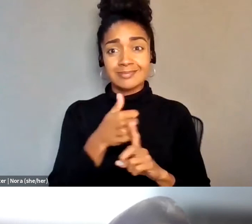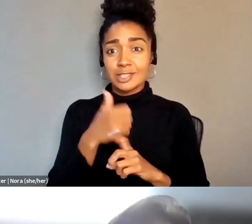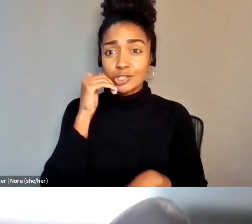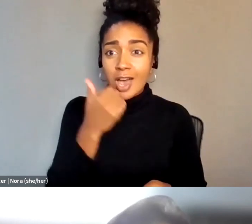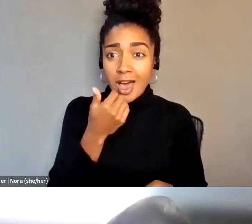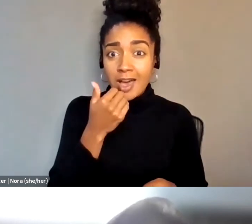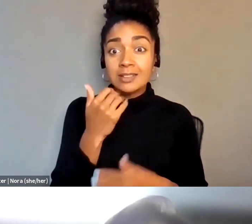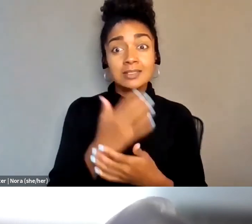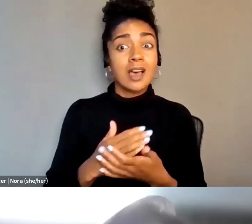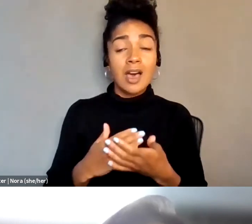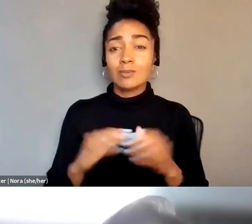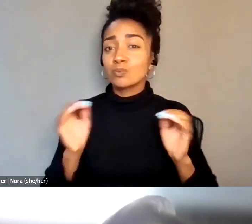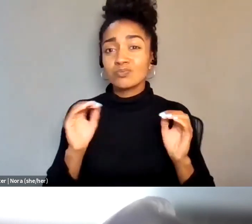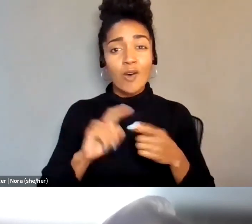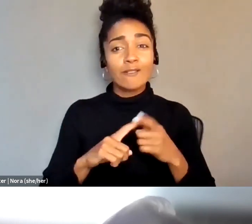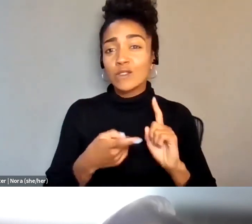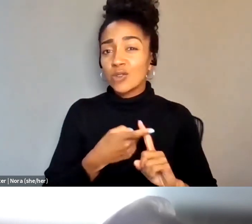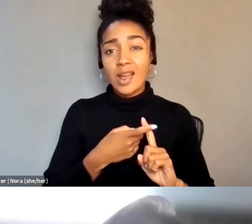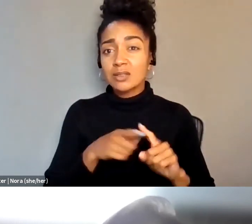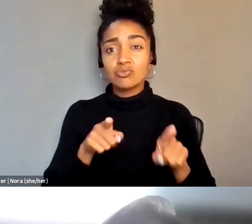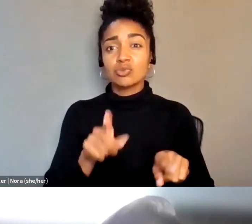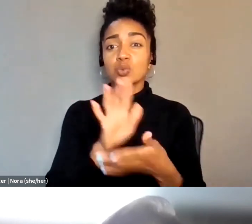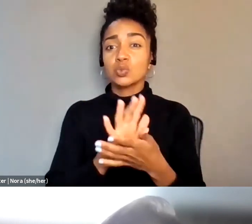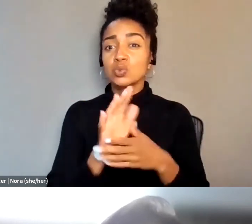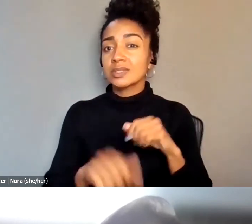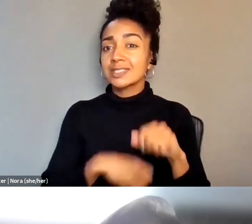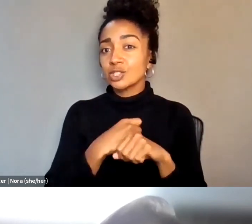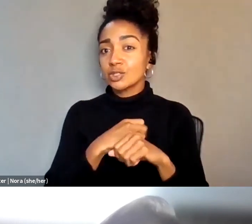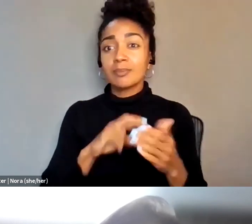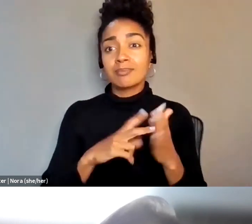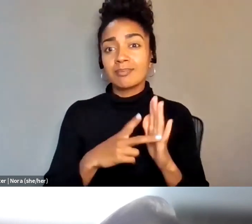So then they don't feel the joy of going to school. Secondly, there is a lack of direction and self-awareness. And they drop out.